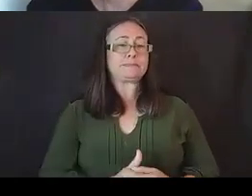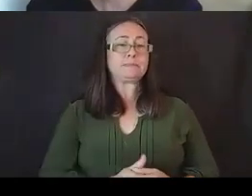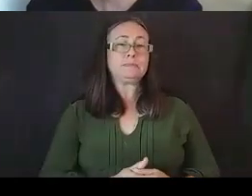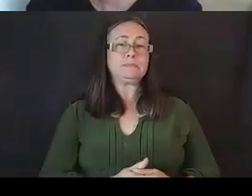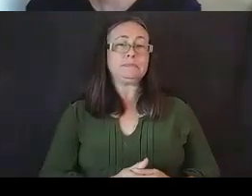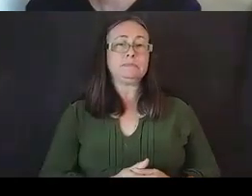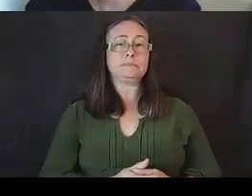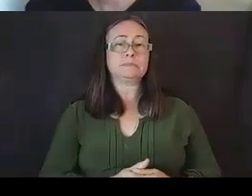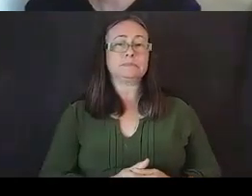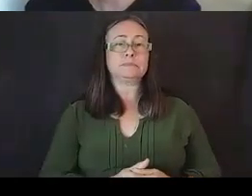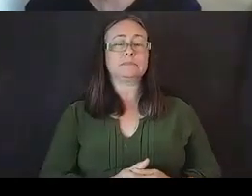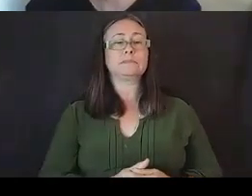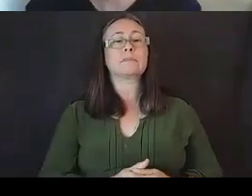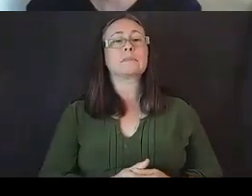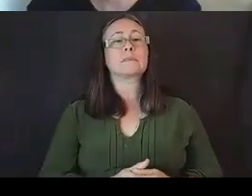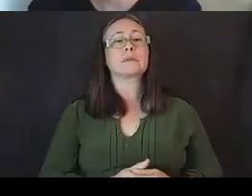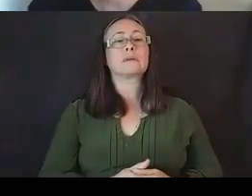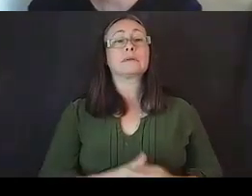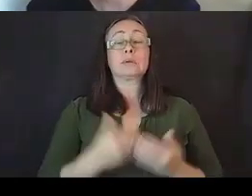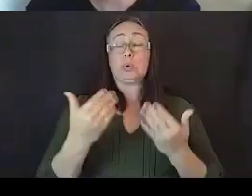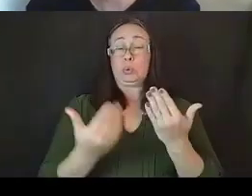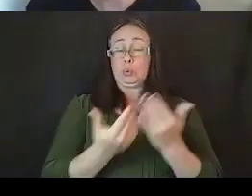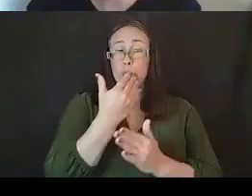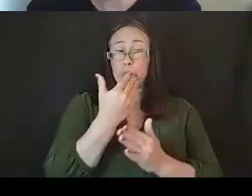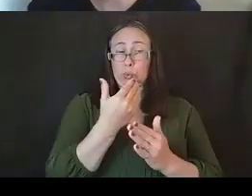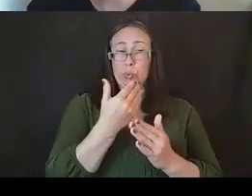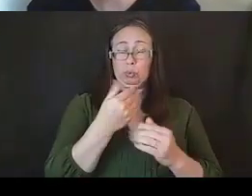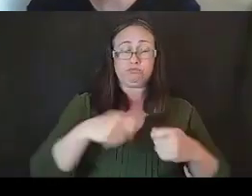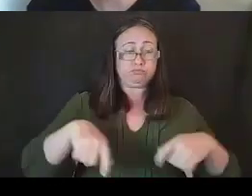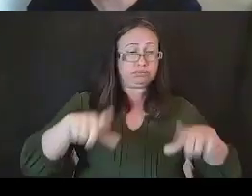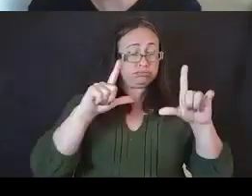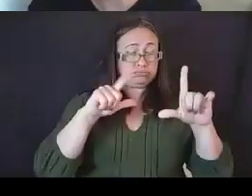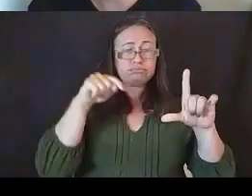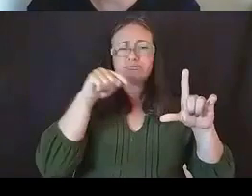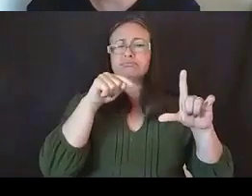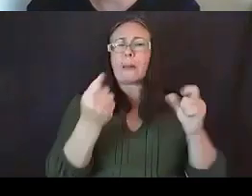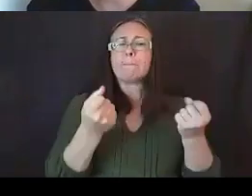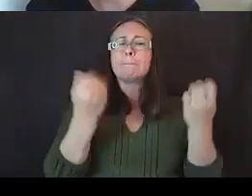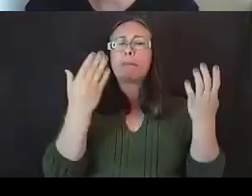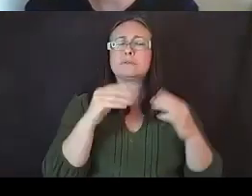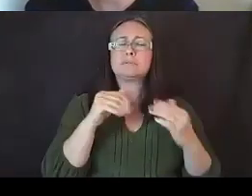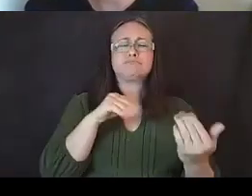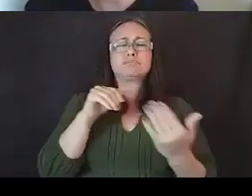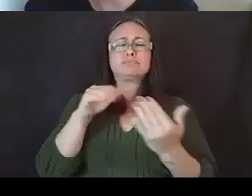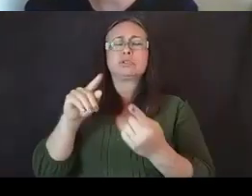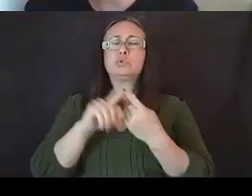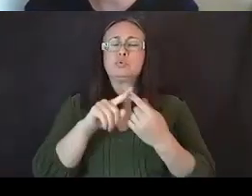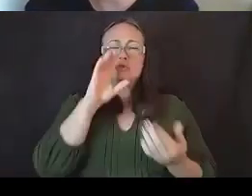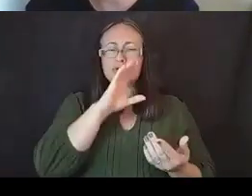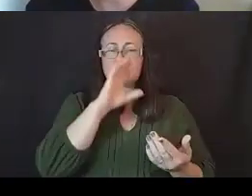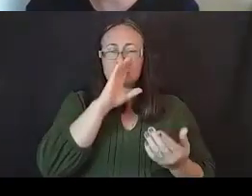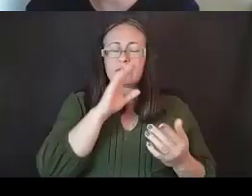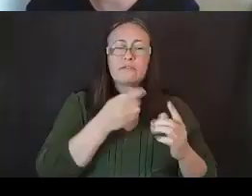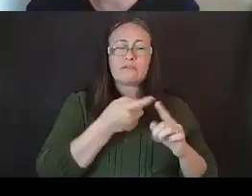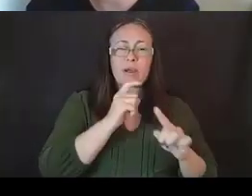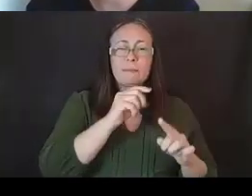The new version of the searchable RePORTER tool offers multiple ways to search through projects funded by NIH and several other agencies.